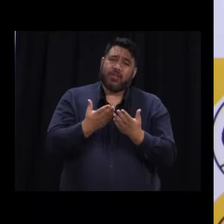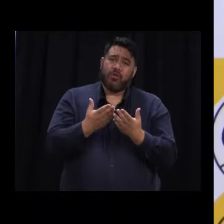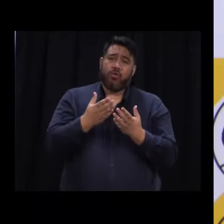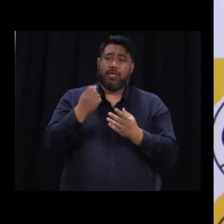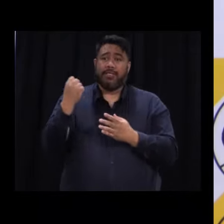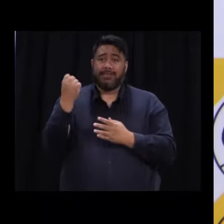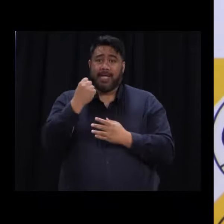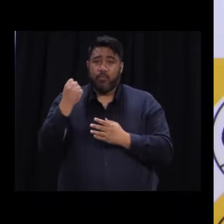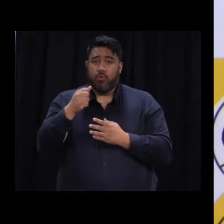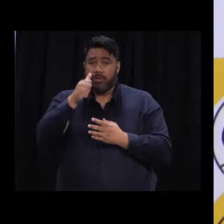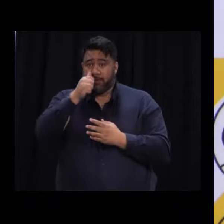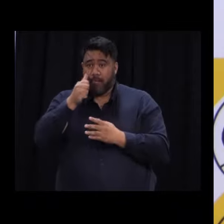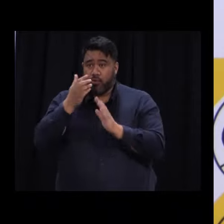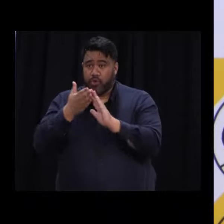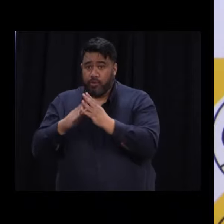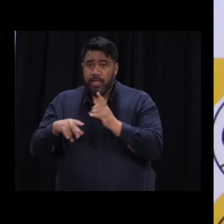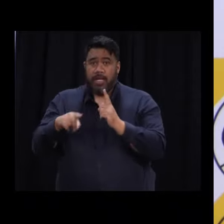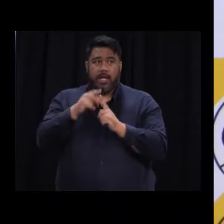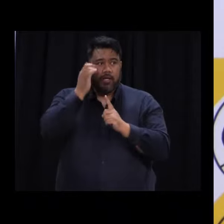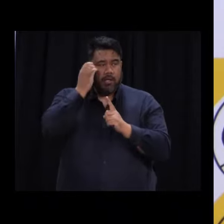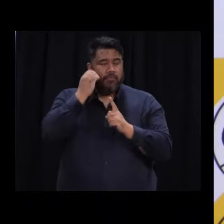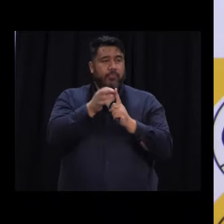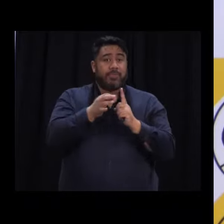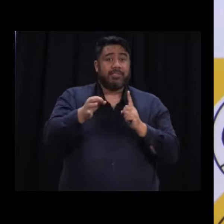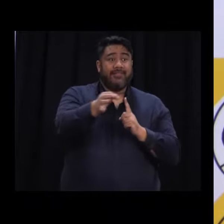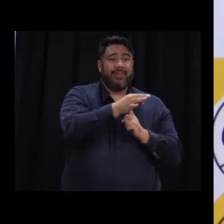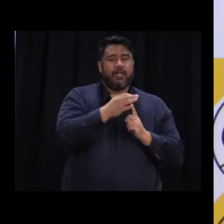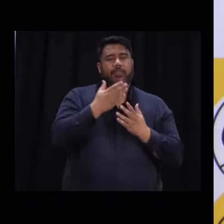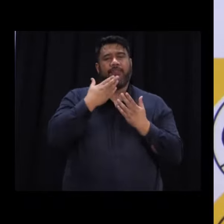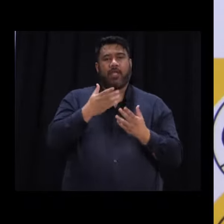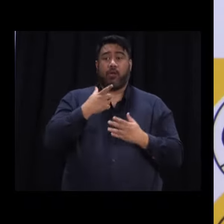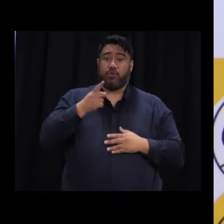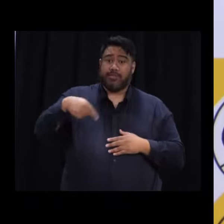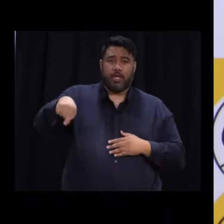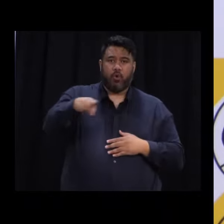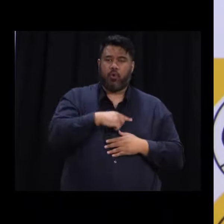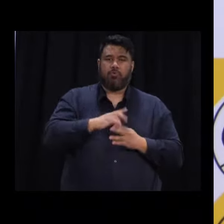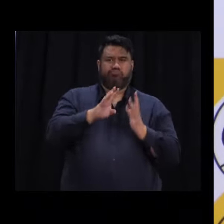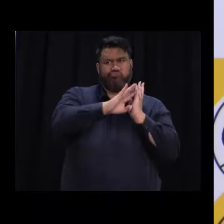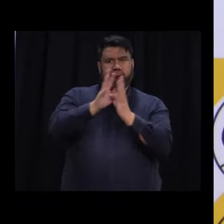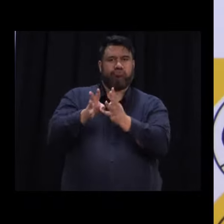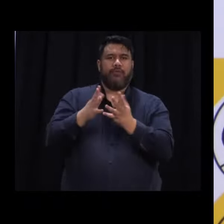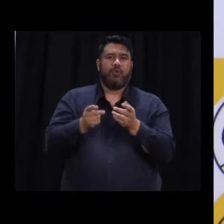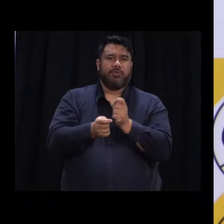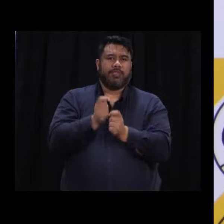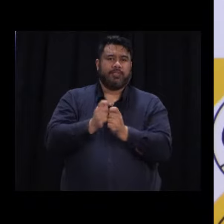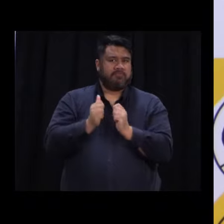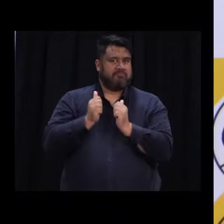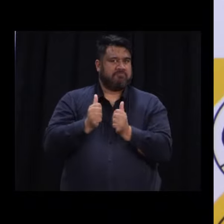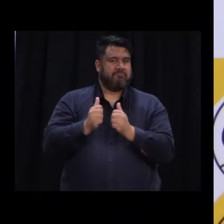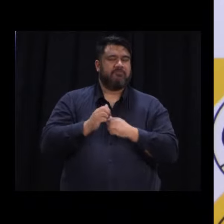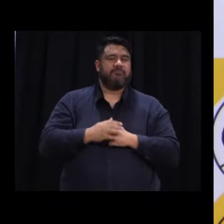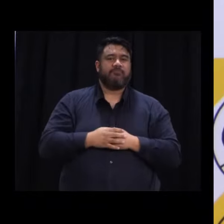there. I would just like to sincerely acknowledge that Samoa community and indeed the wider Pacific community for